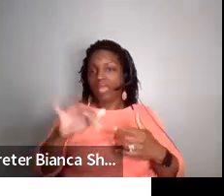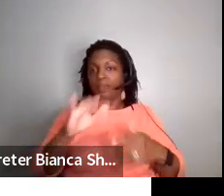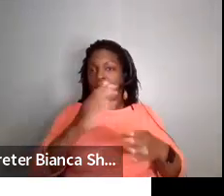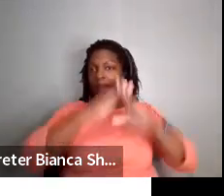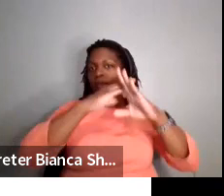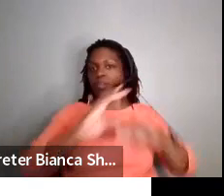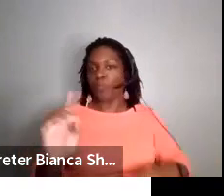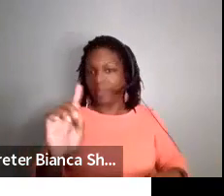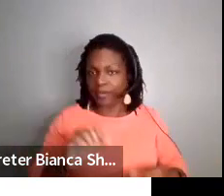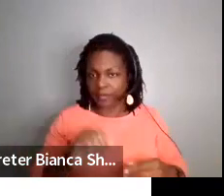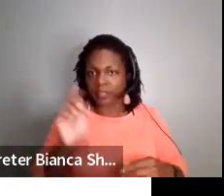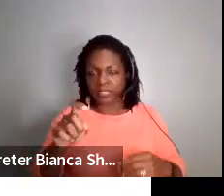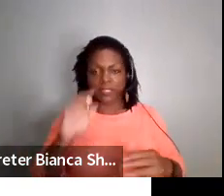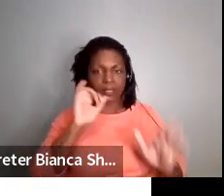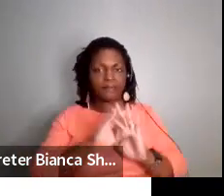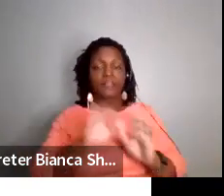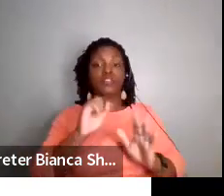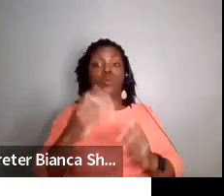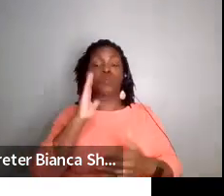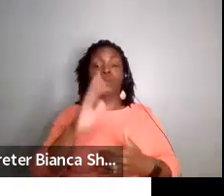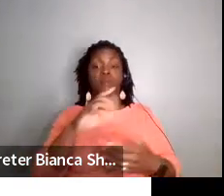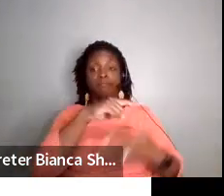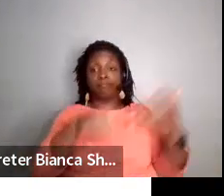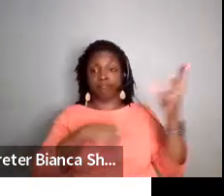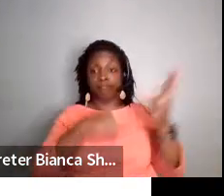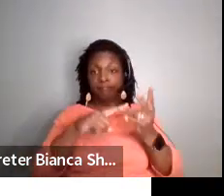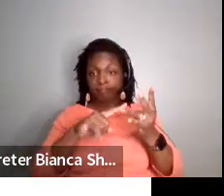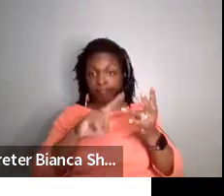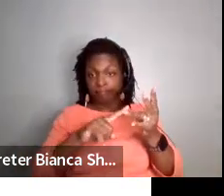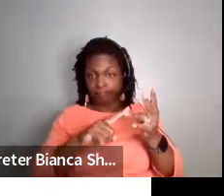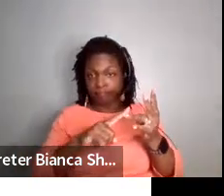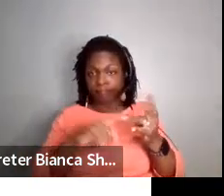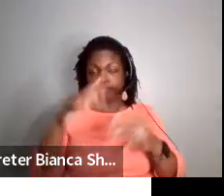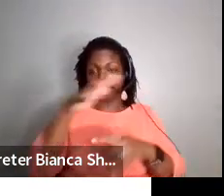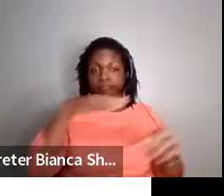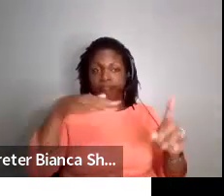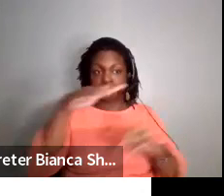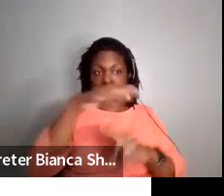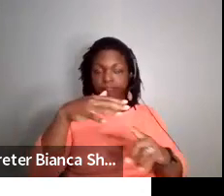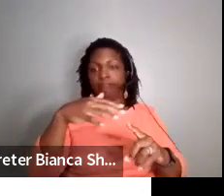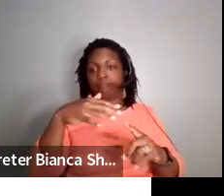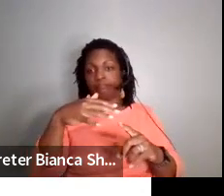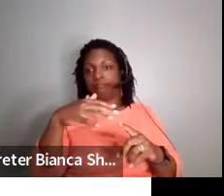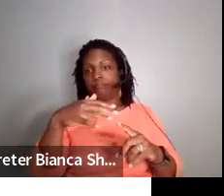So I identified 7 environments within which you will have to find solutions.